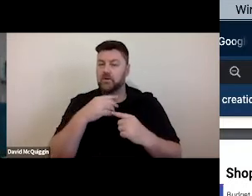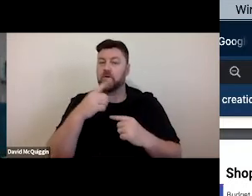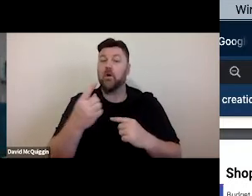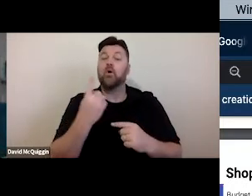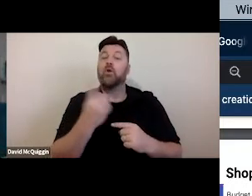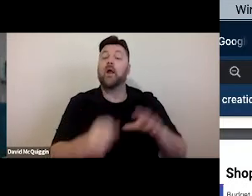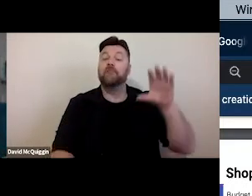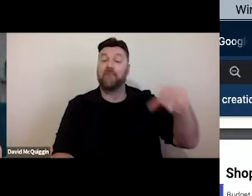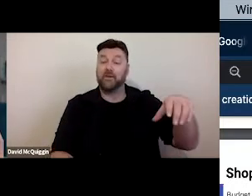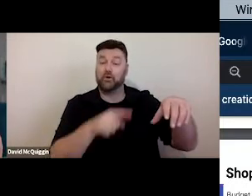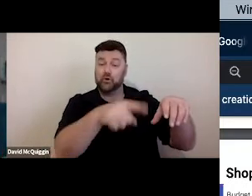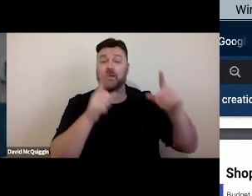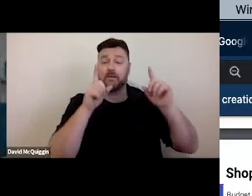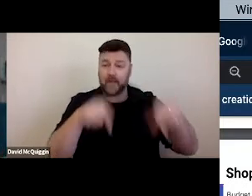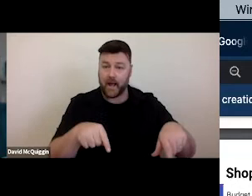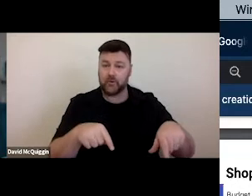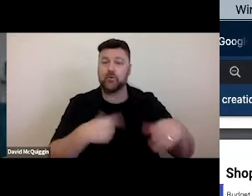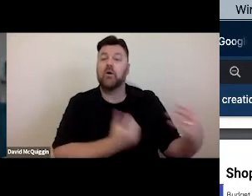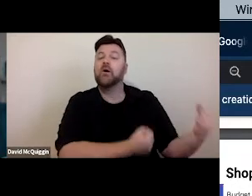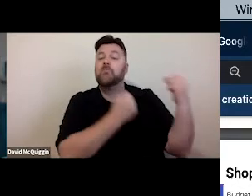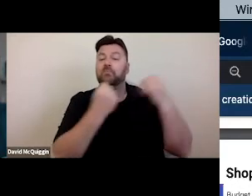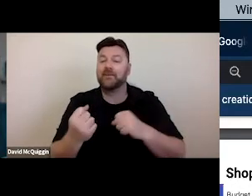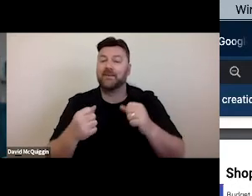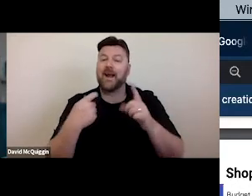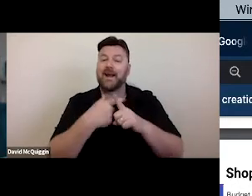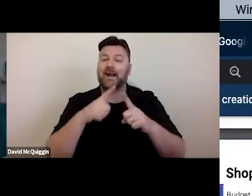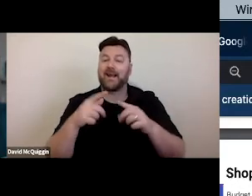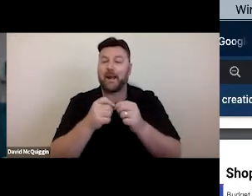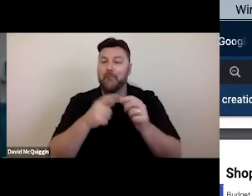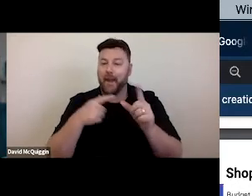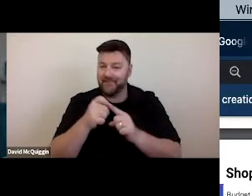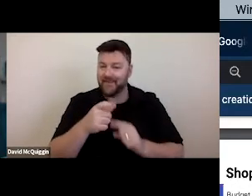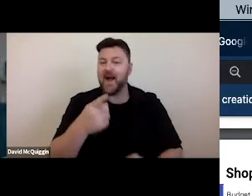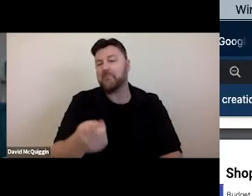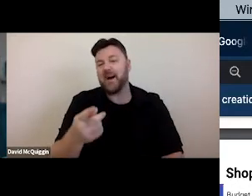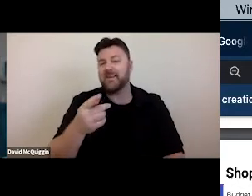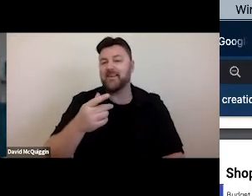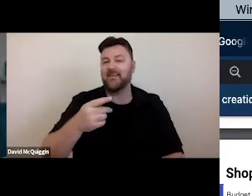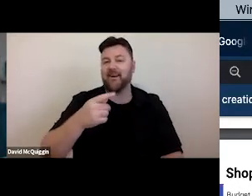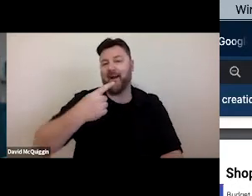bring in kebabs at about 11 at night as like a light meal and then they